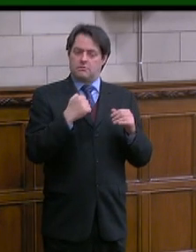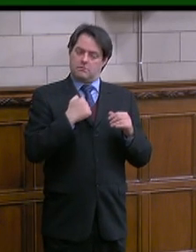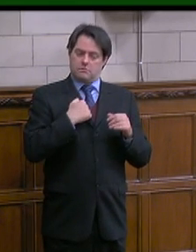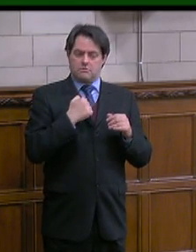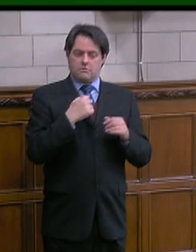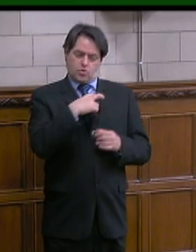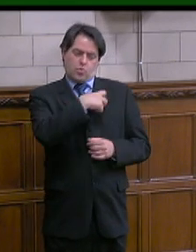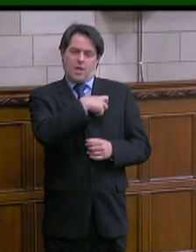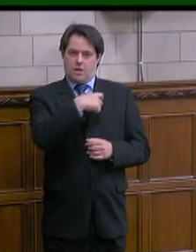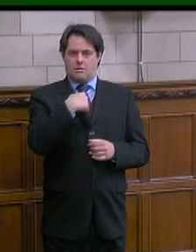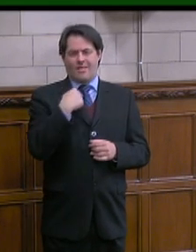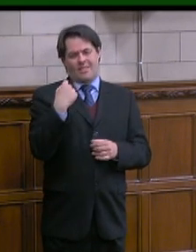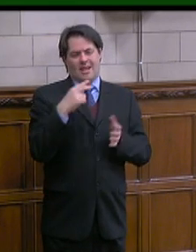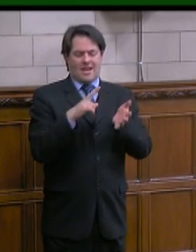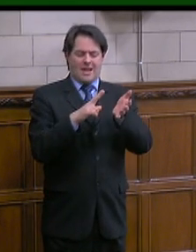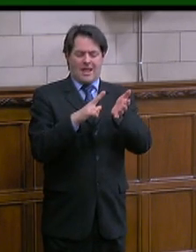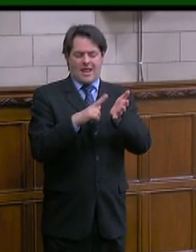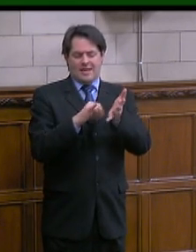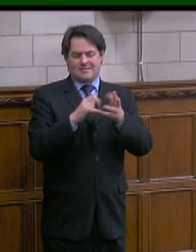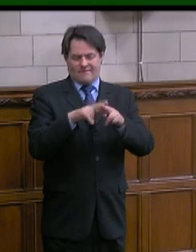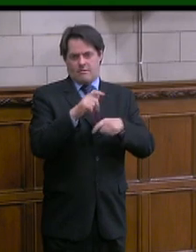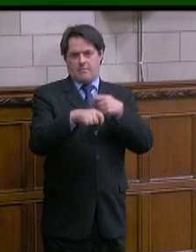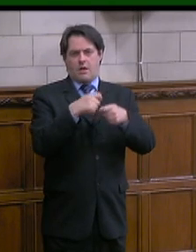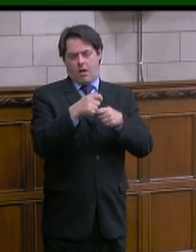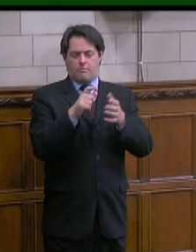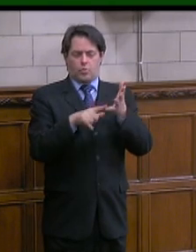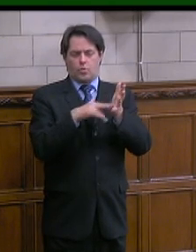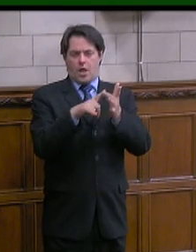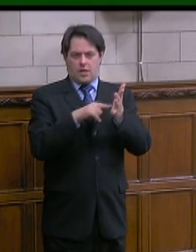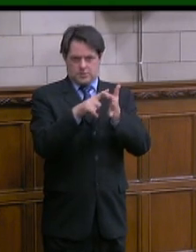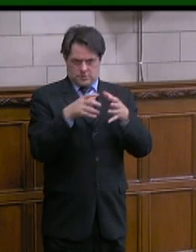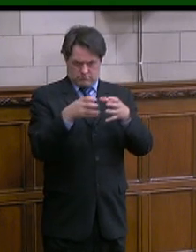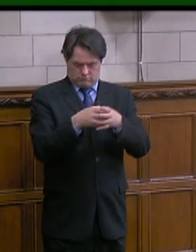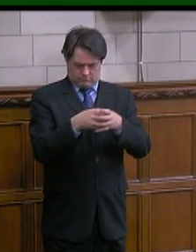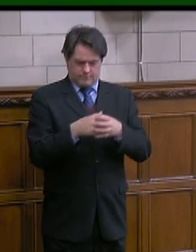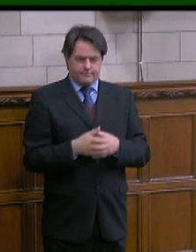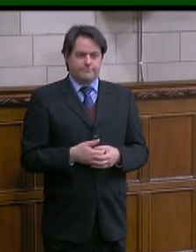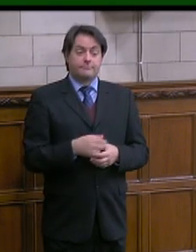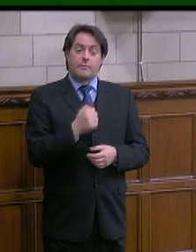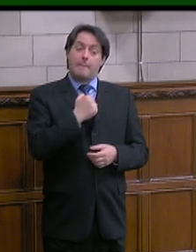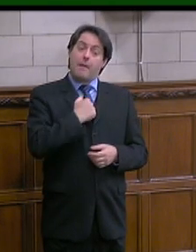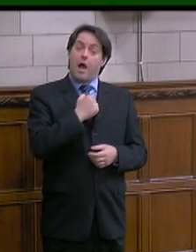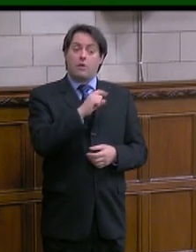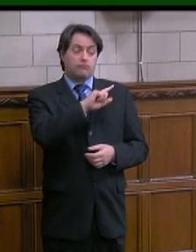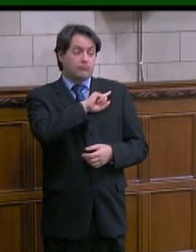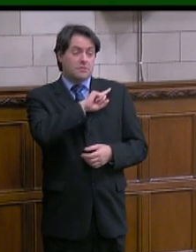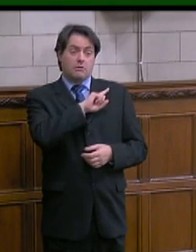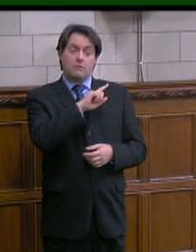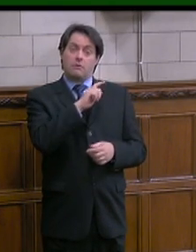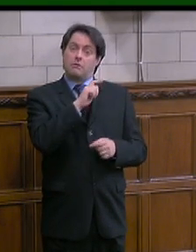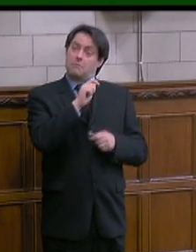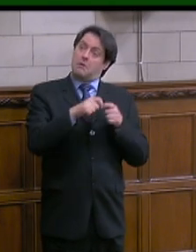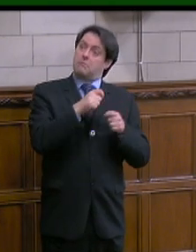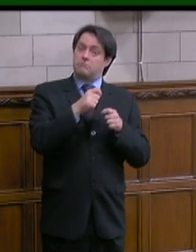MSF, which became Unite, where my whole raison d’être was taking down barriers for disabled